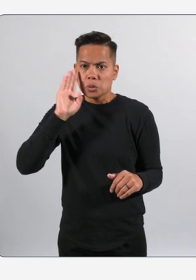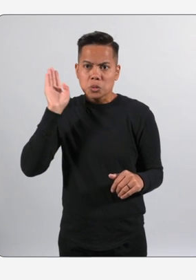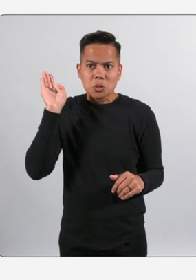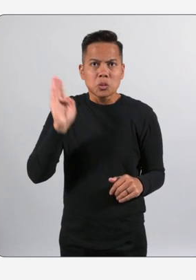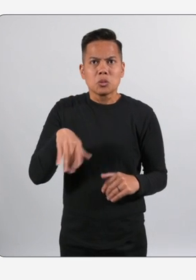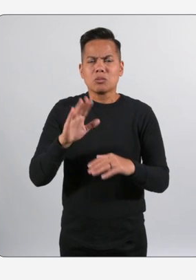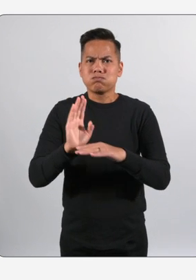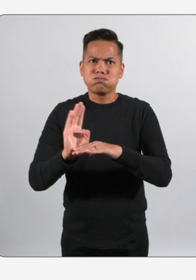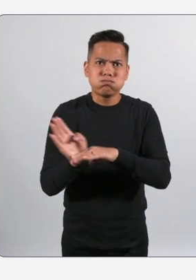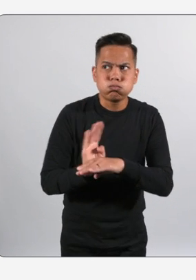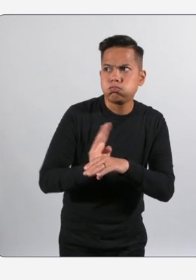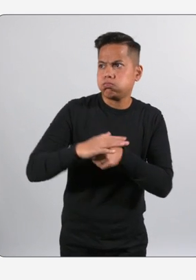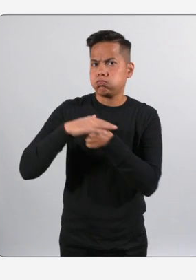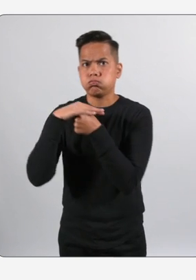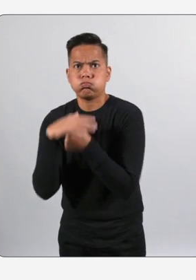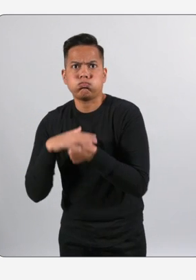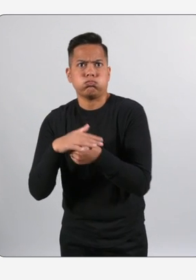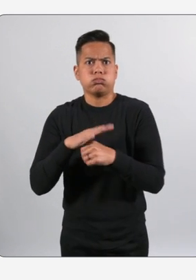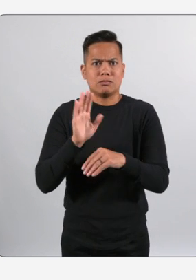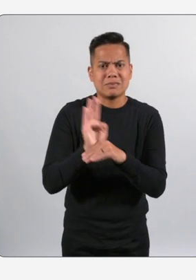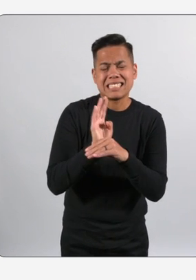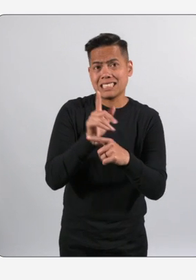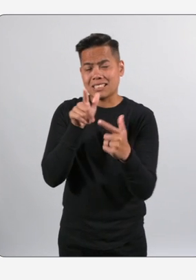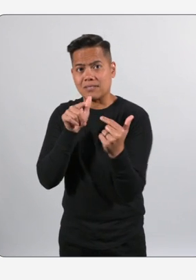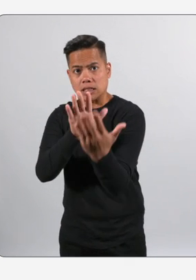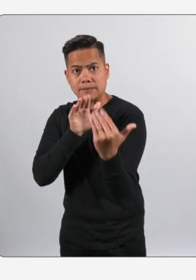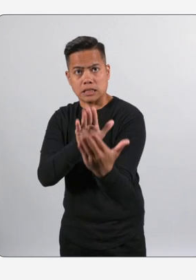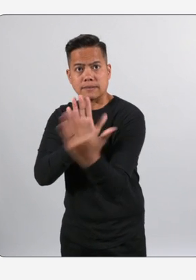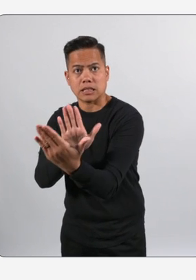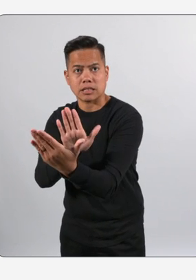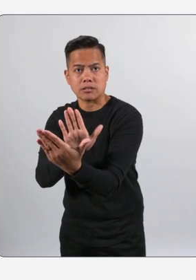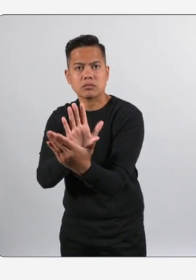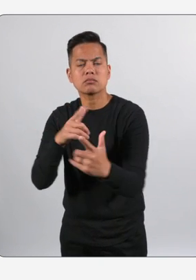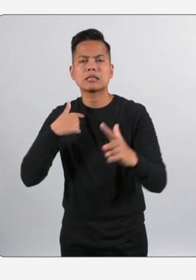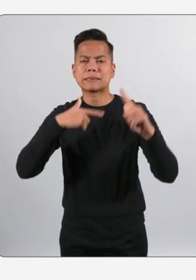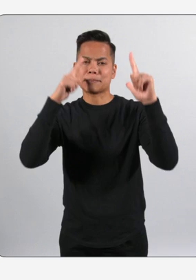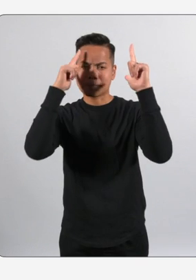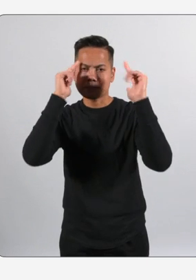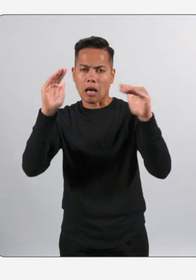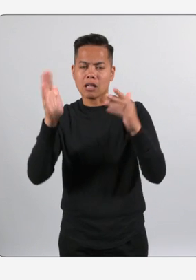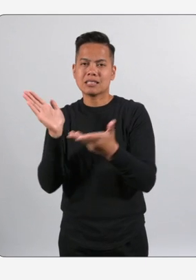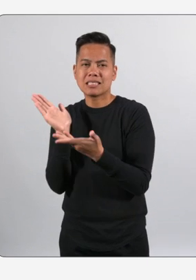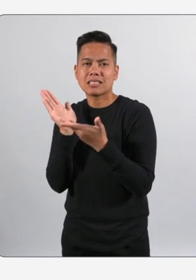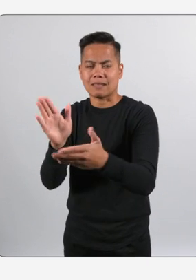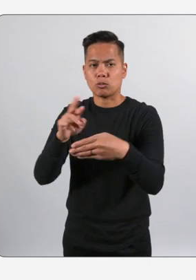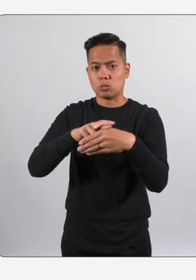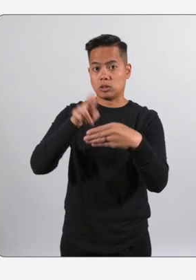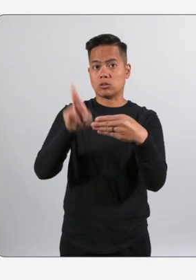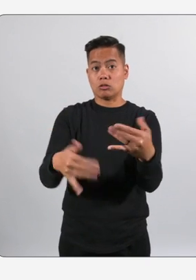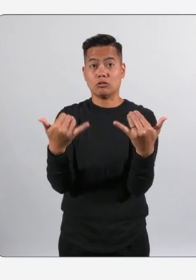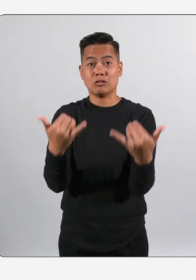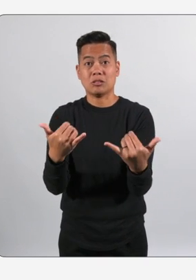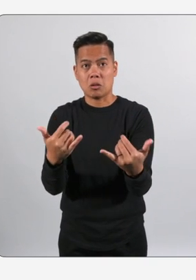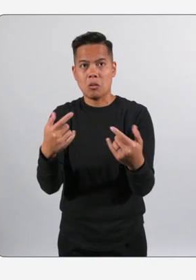all of you and your businesses are facing. You're expected to deliver results today, while building a plan to drive sustainable